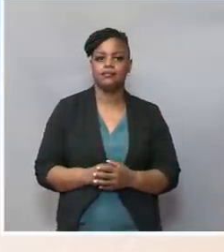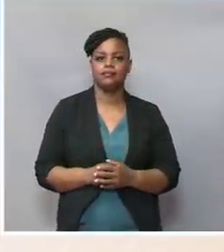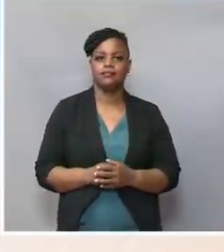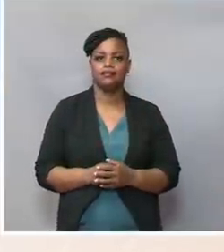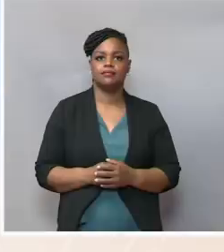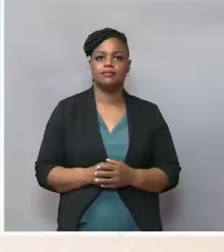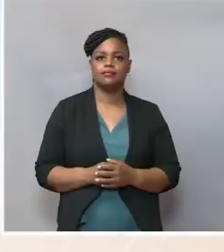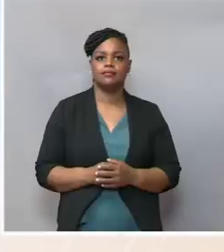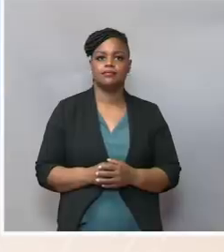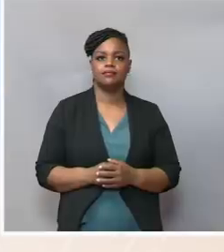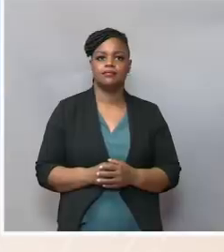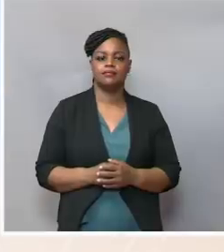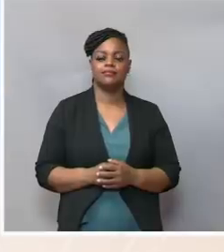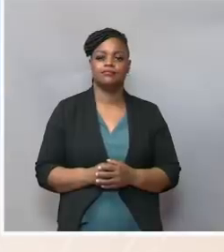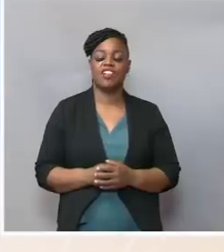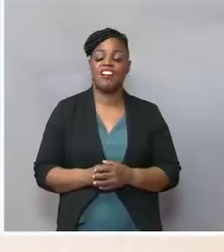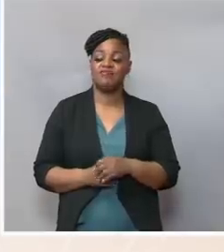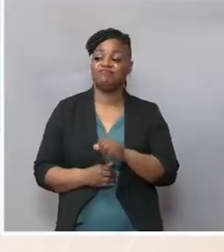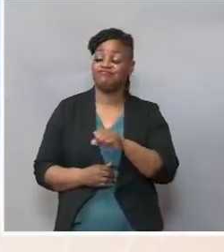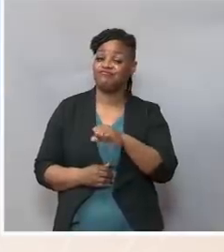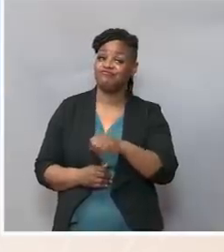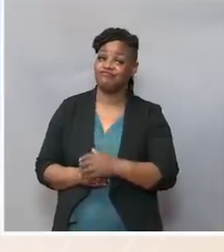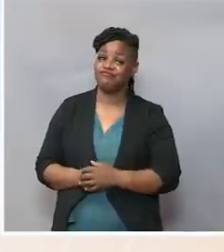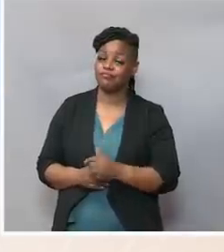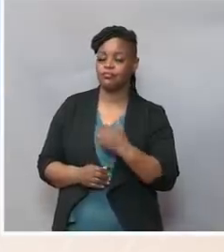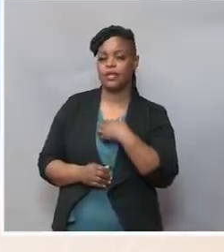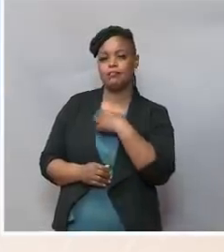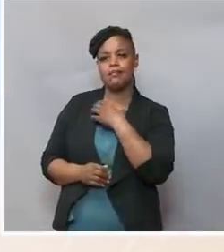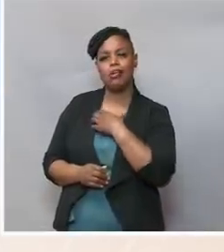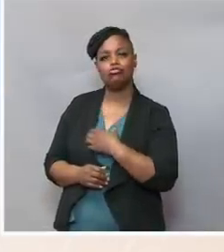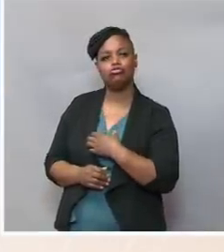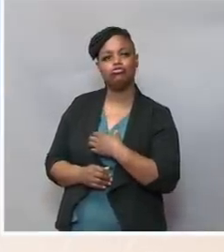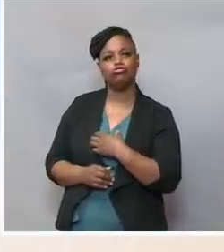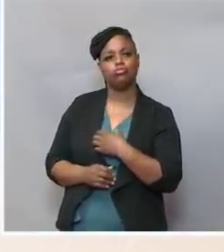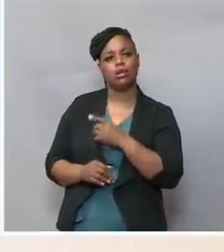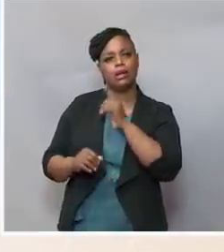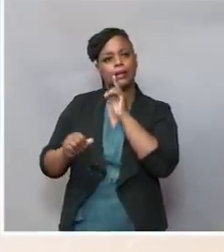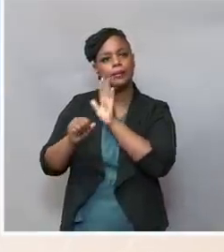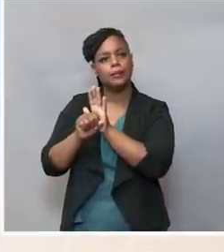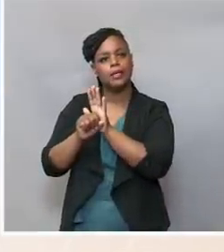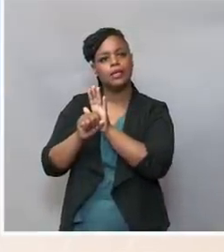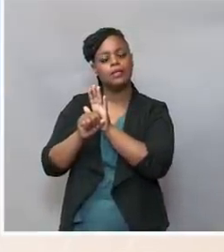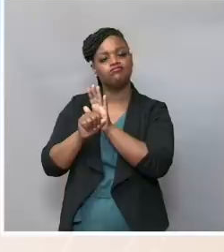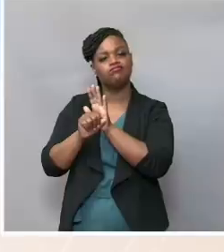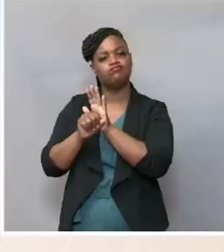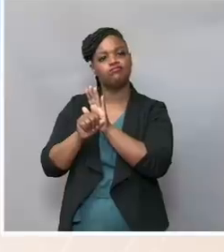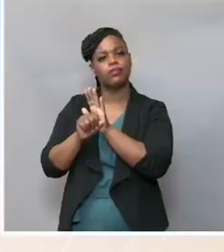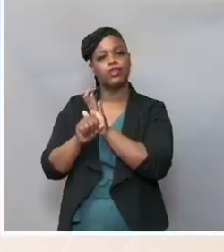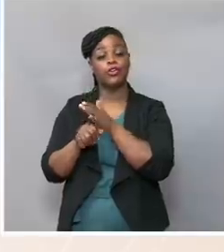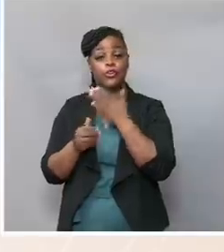and committed to what the good work that you're doing, and you have great colleagues